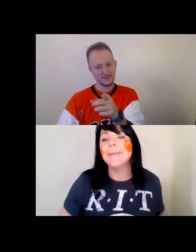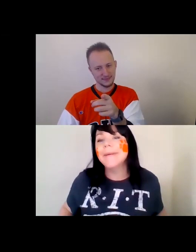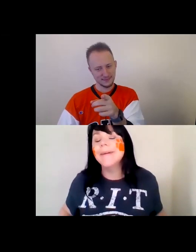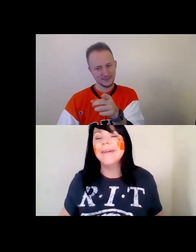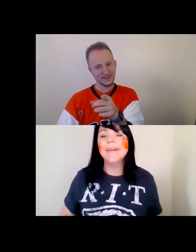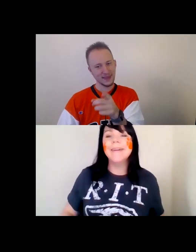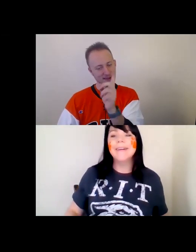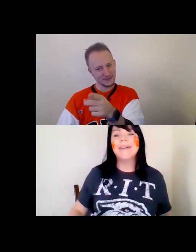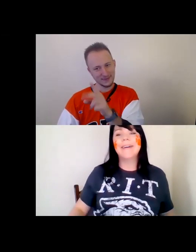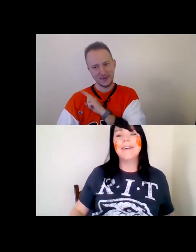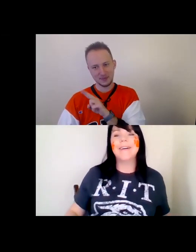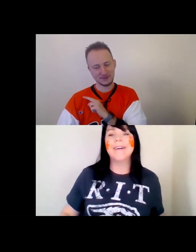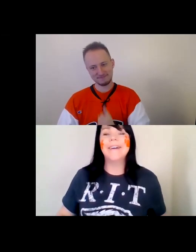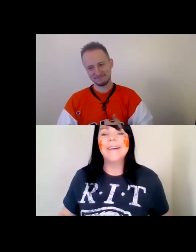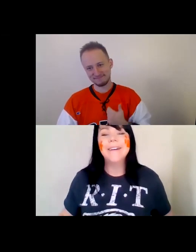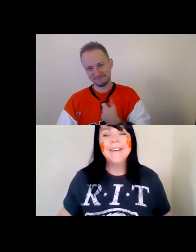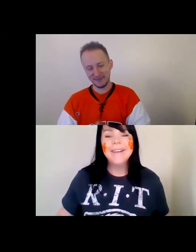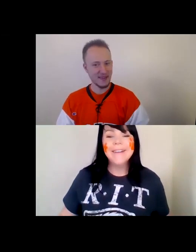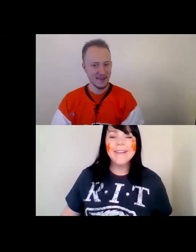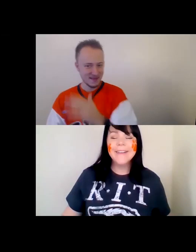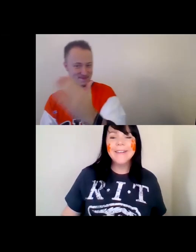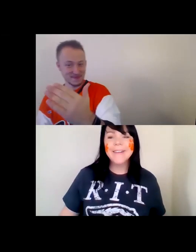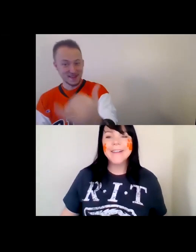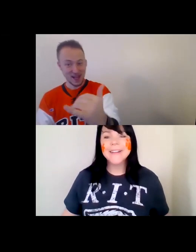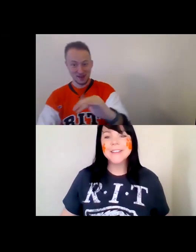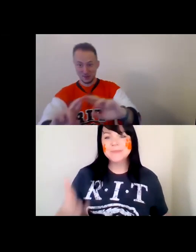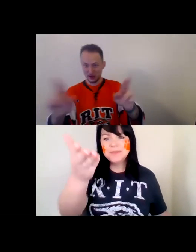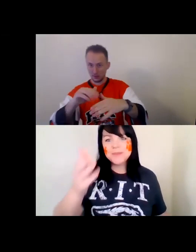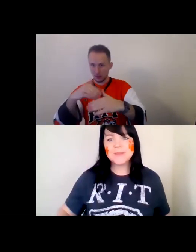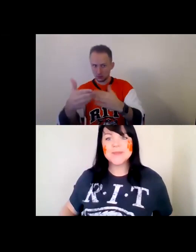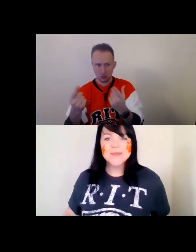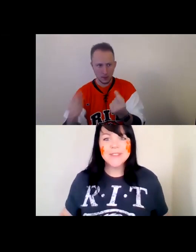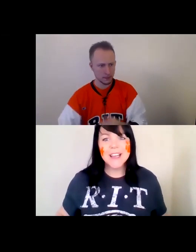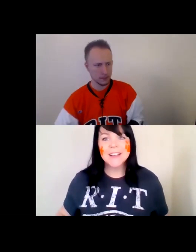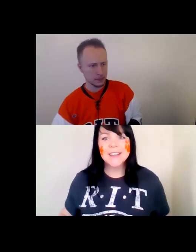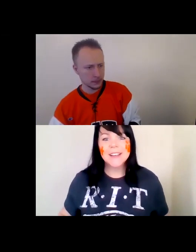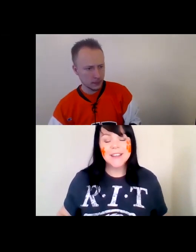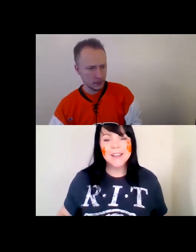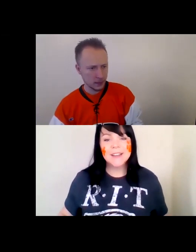Matt: Sorry, Vladimir. You are not getting away with it. Matt: Now, let's see what is going on next.